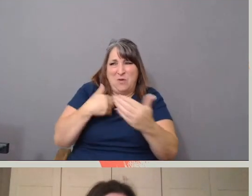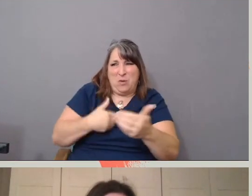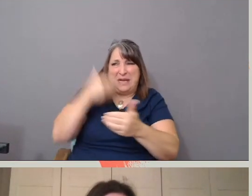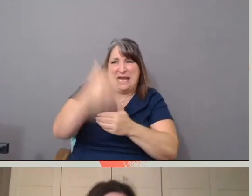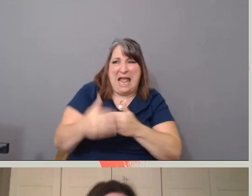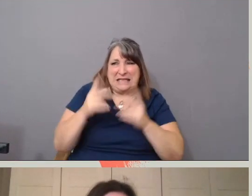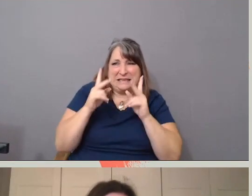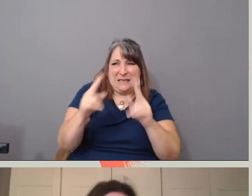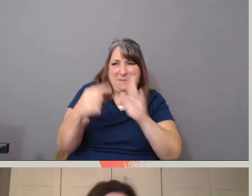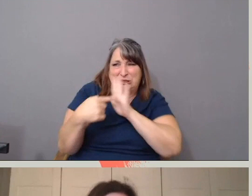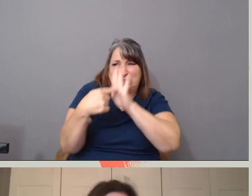where you really got it right.